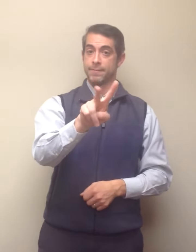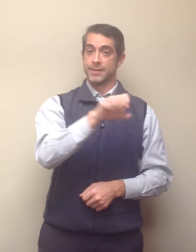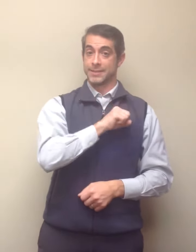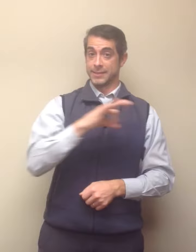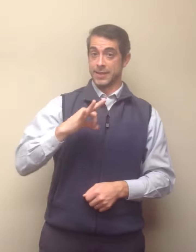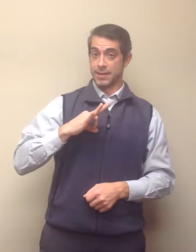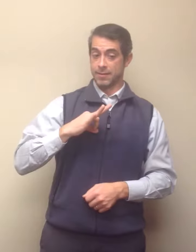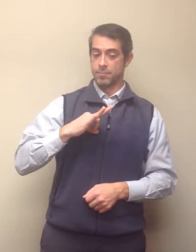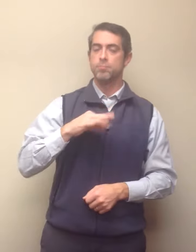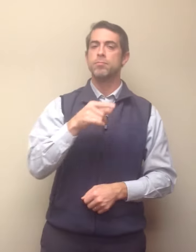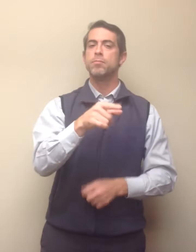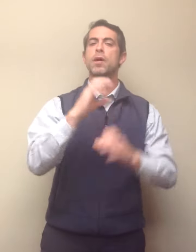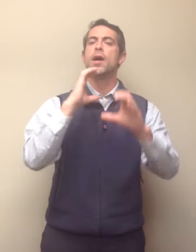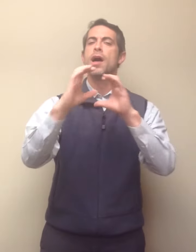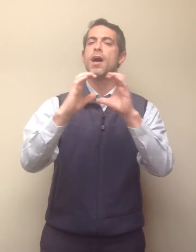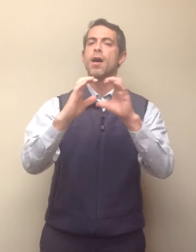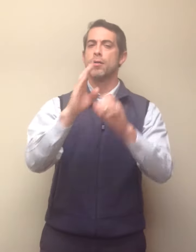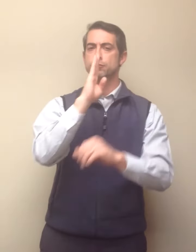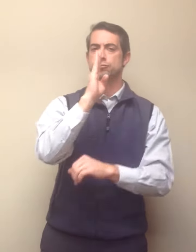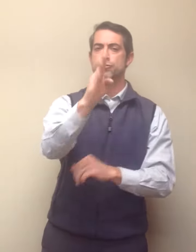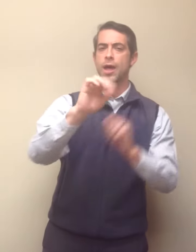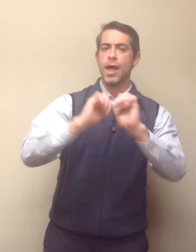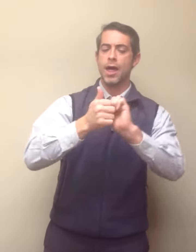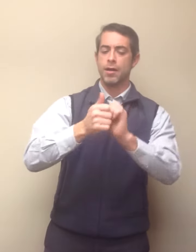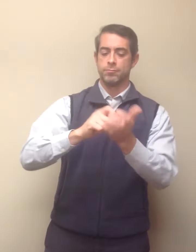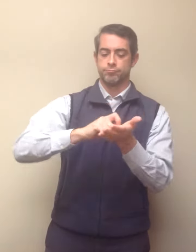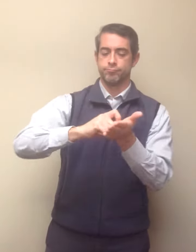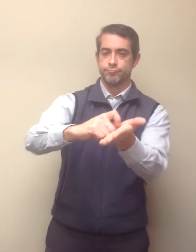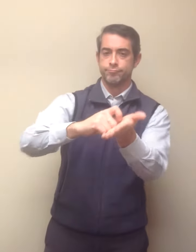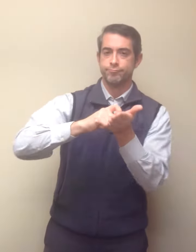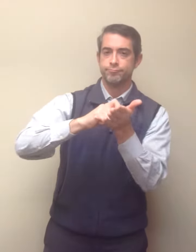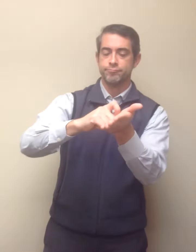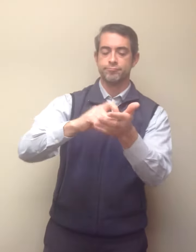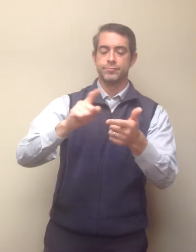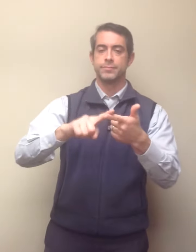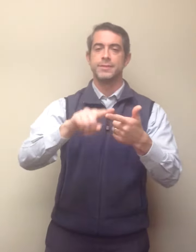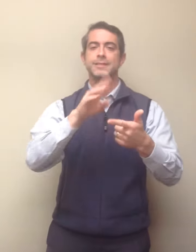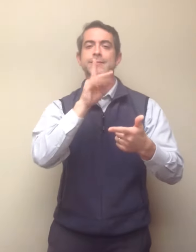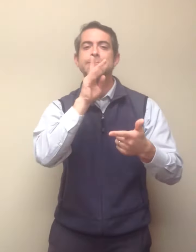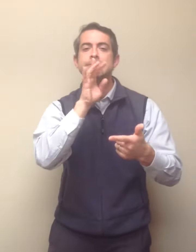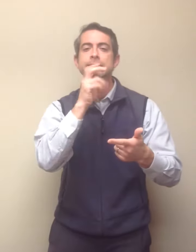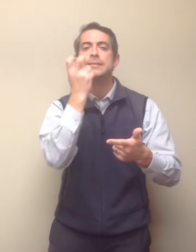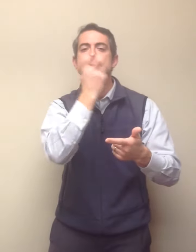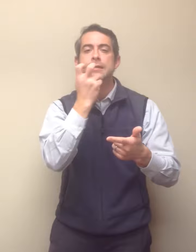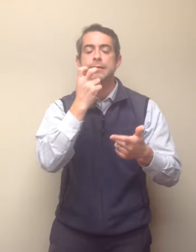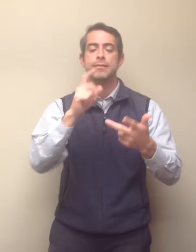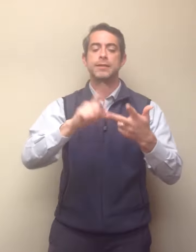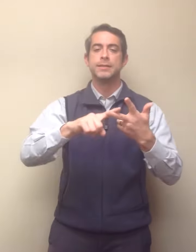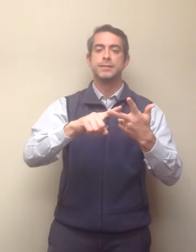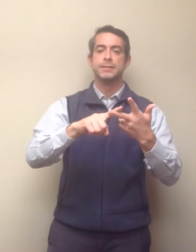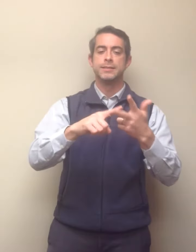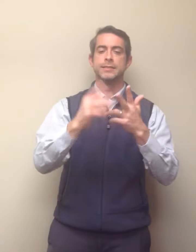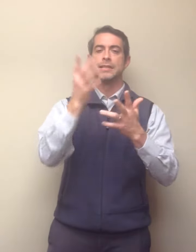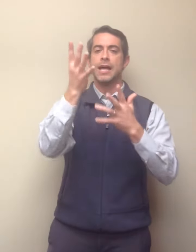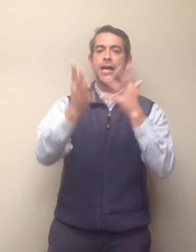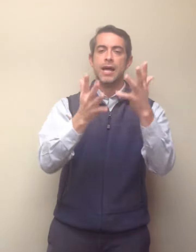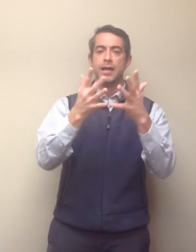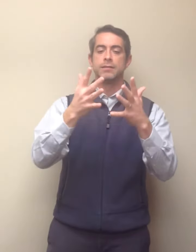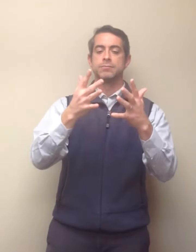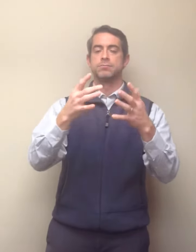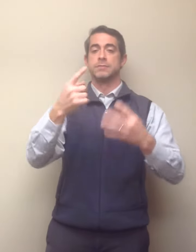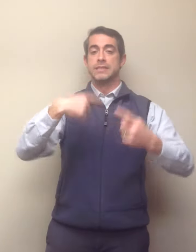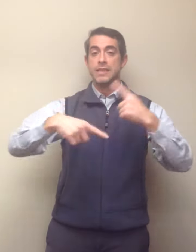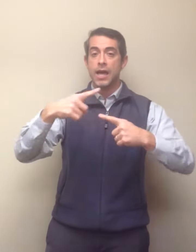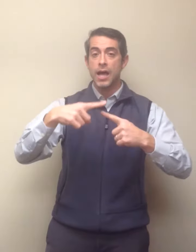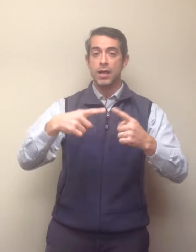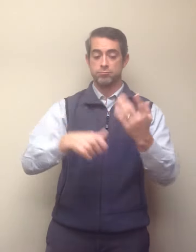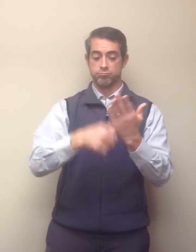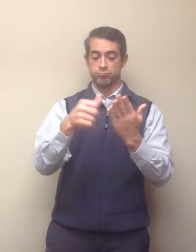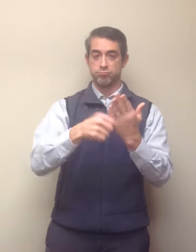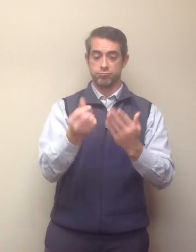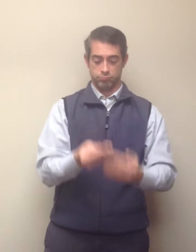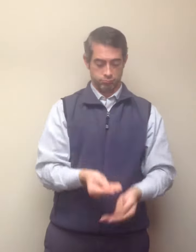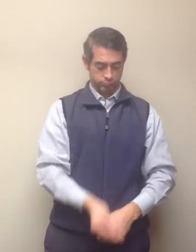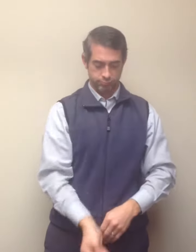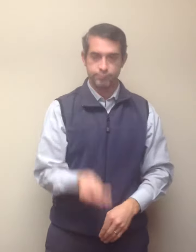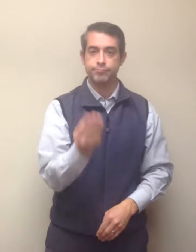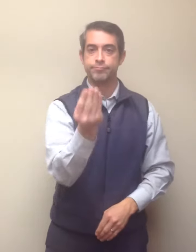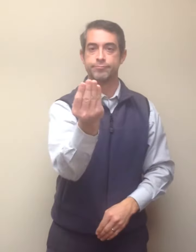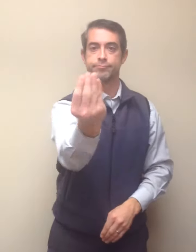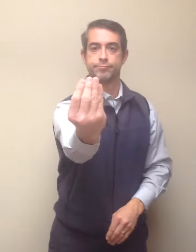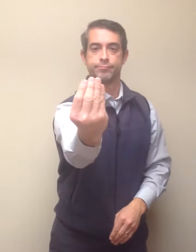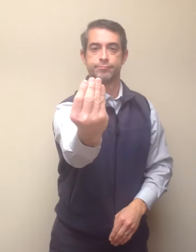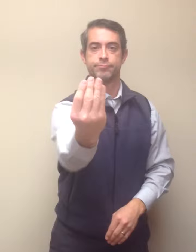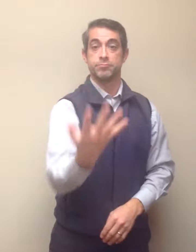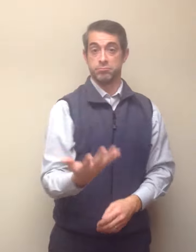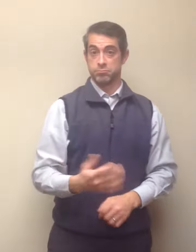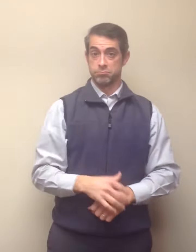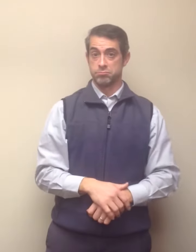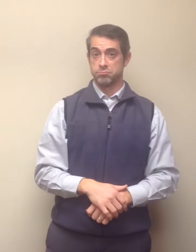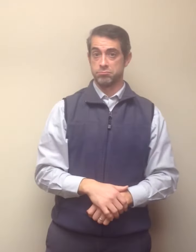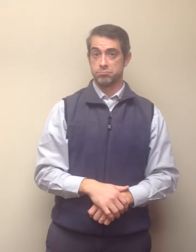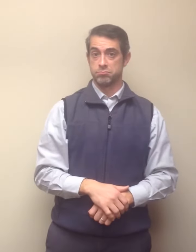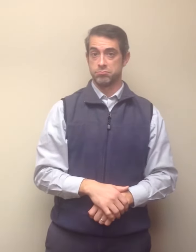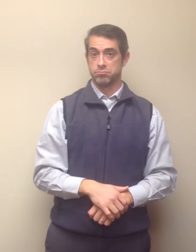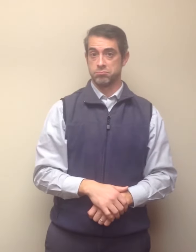(verbally, through the use of written materials, sign language, etc.)